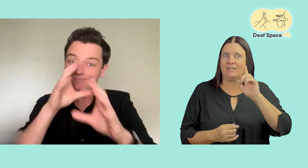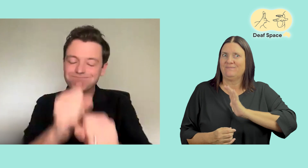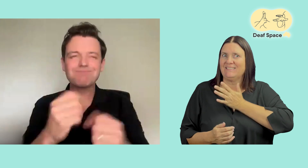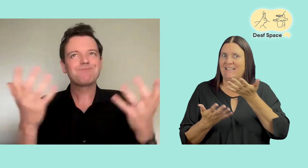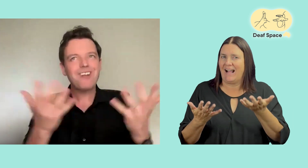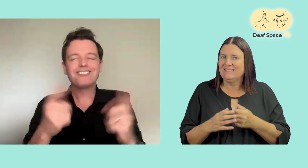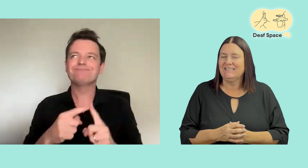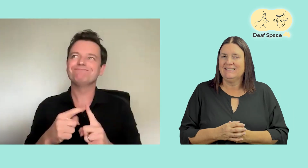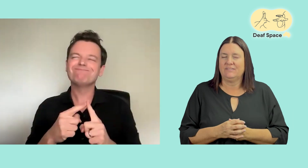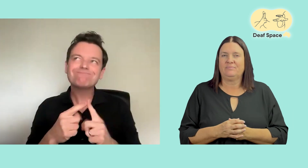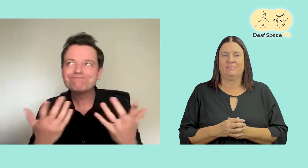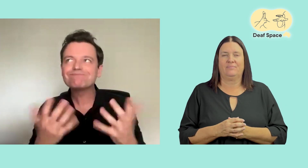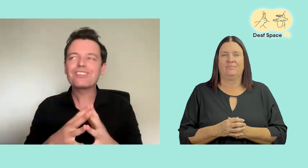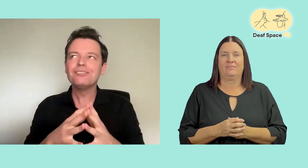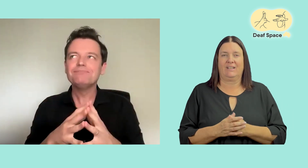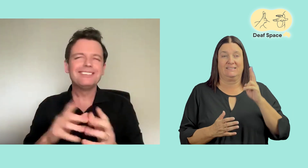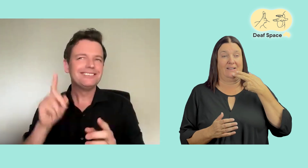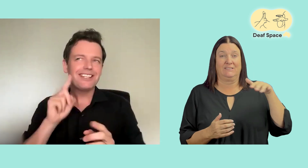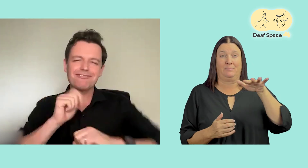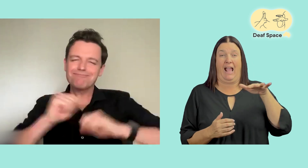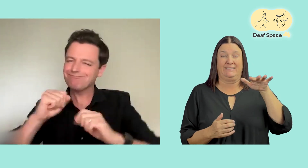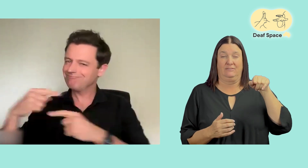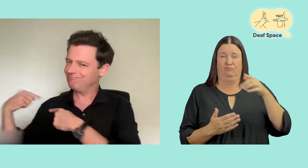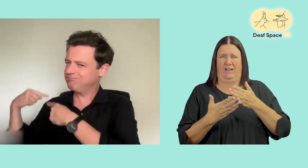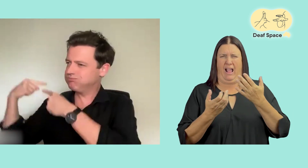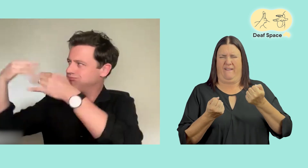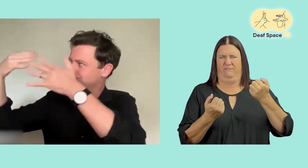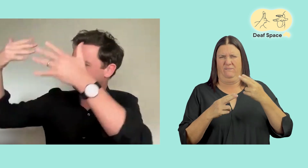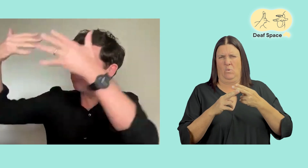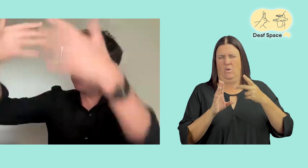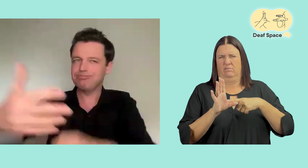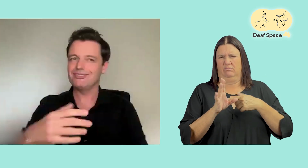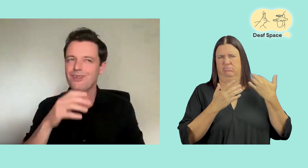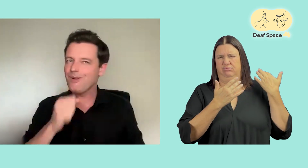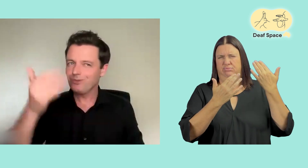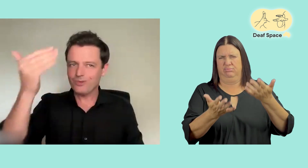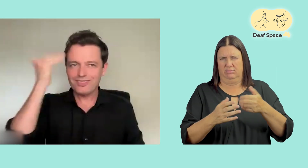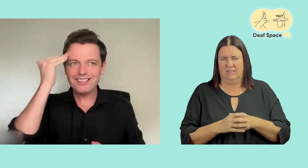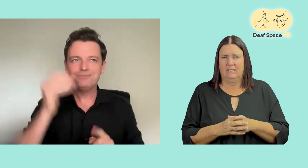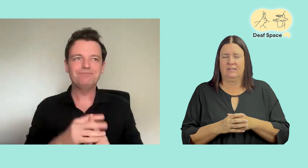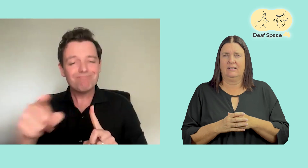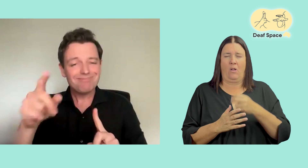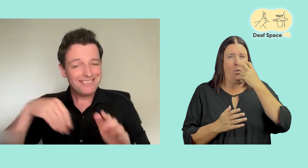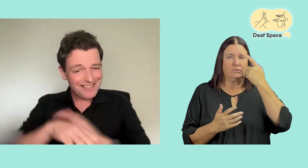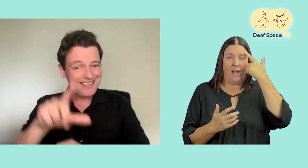What is interesting is that the concept of Deaf Space has been around for many years. It is an old idea.